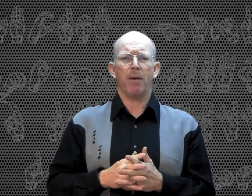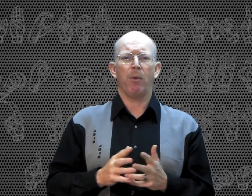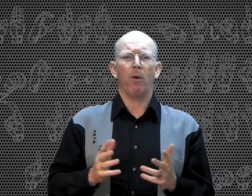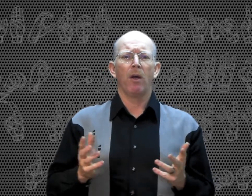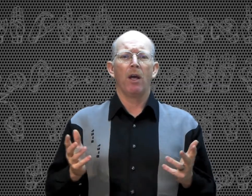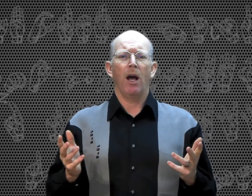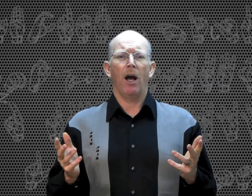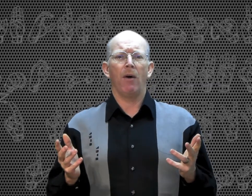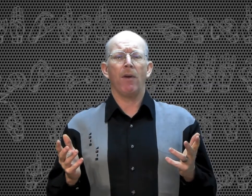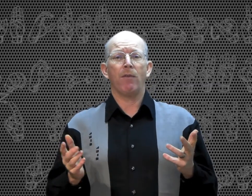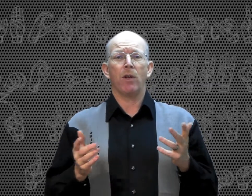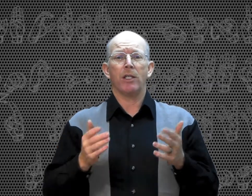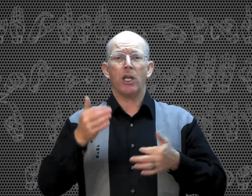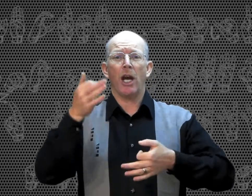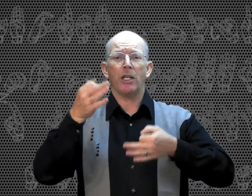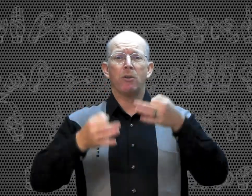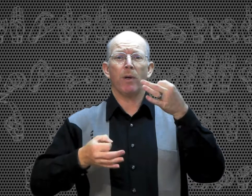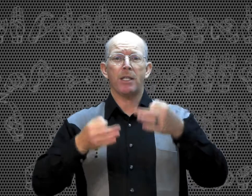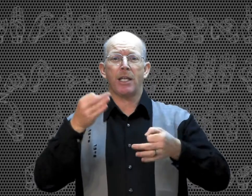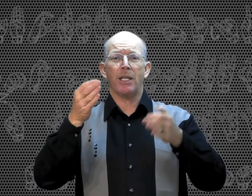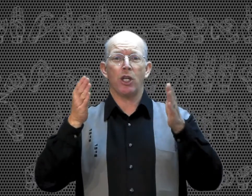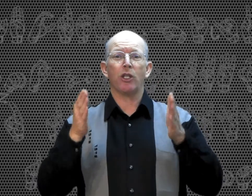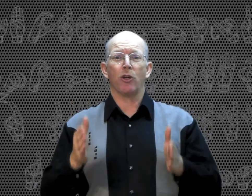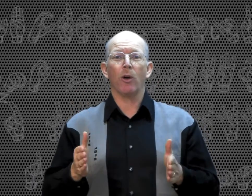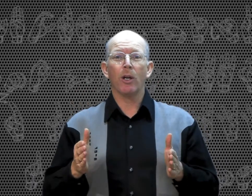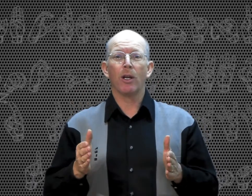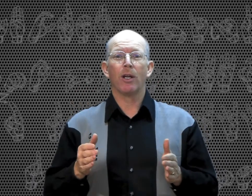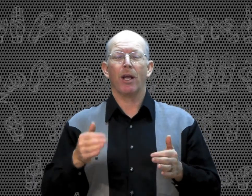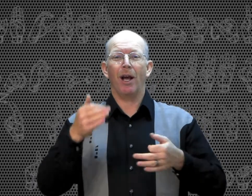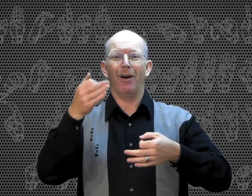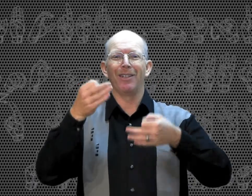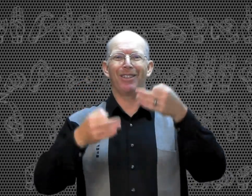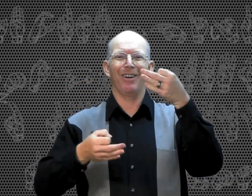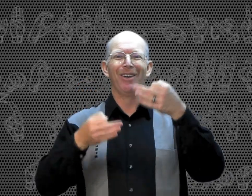For example, if you did JUDGE you wouldn’t say JUDGER.